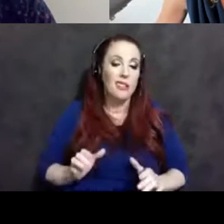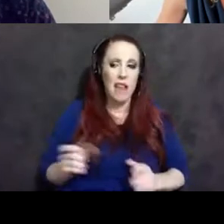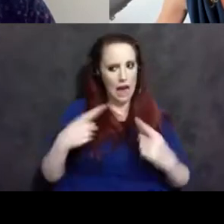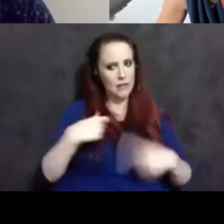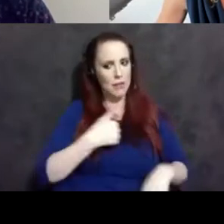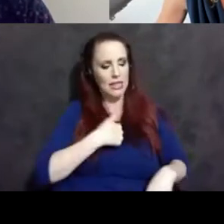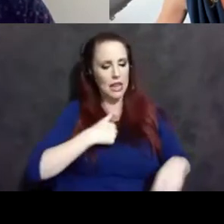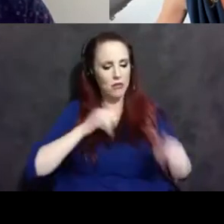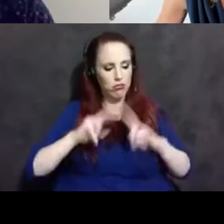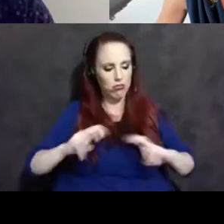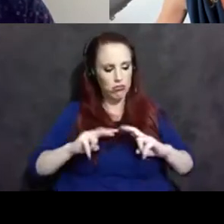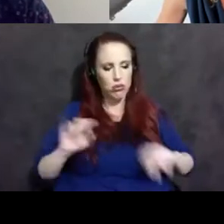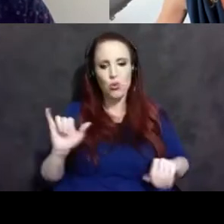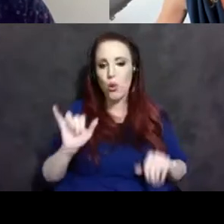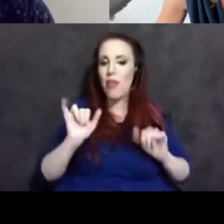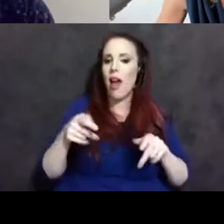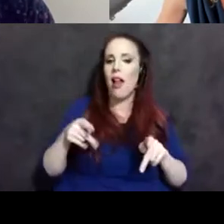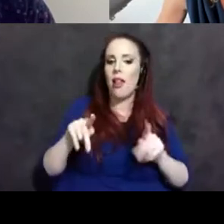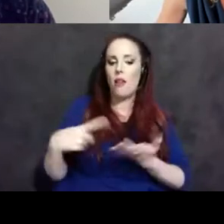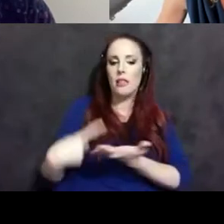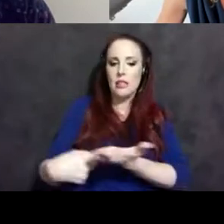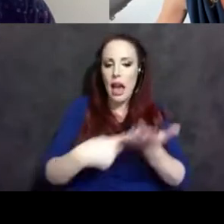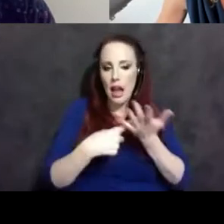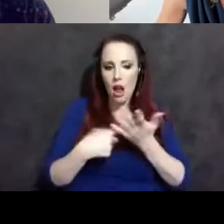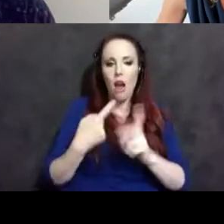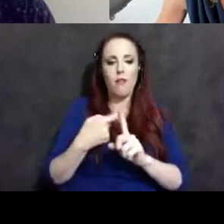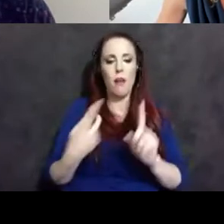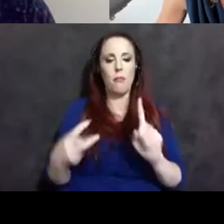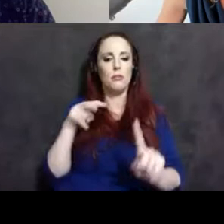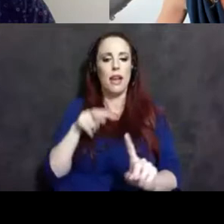It allows us to enter a dialog from the place of, like, consent.